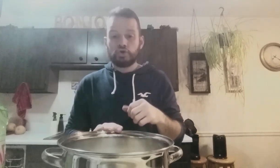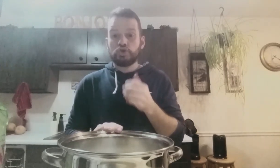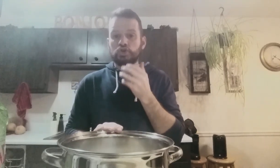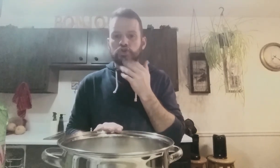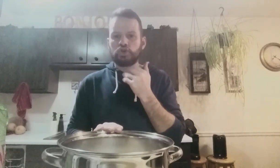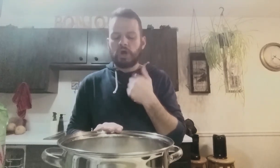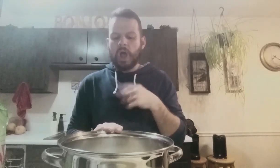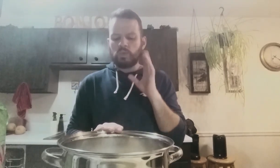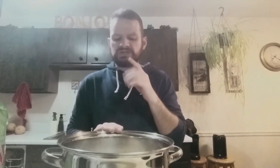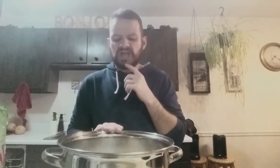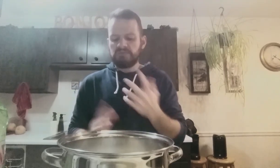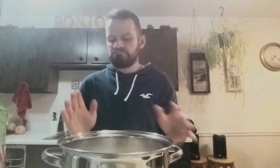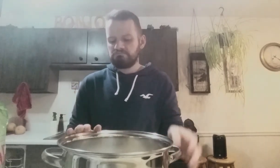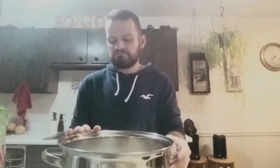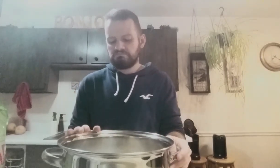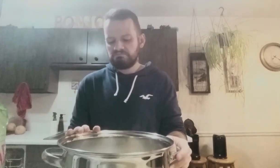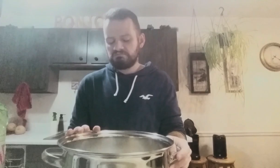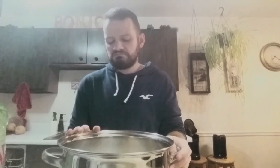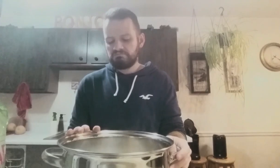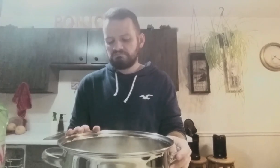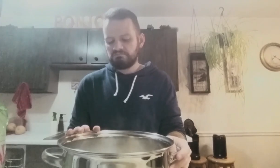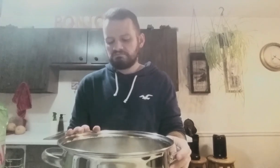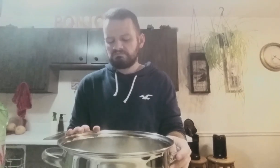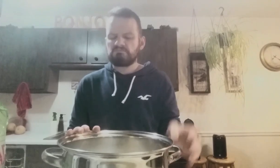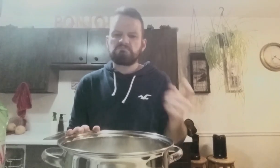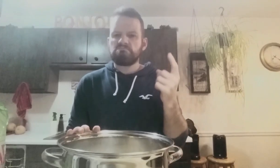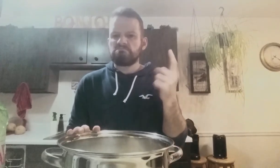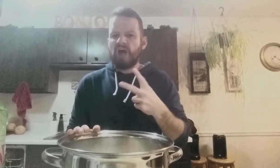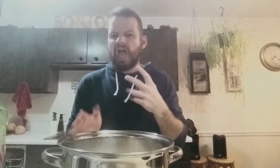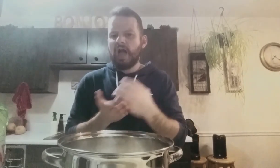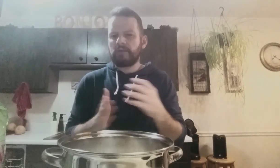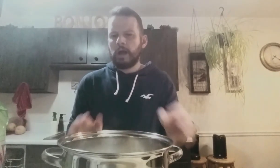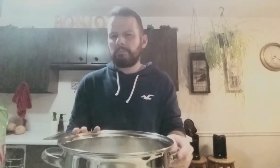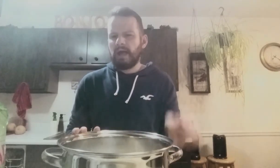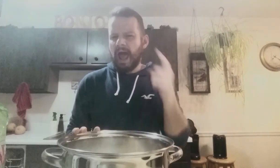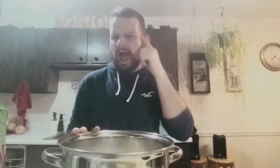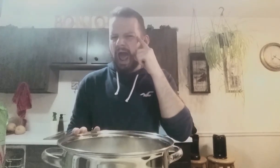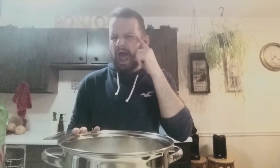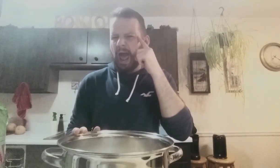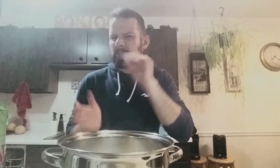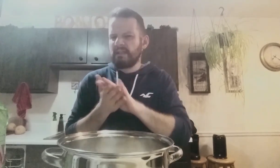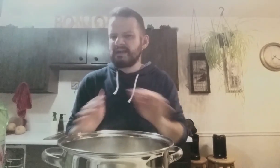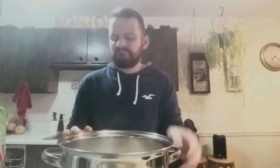for sugar, I would say... ... half cup, I believe...